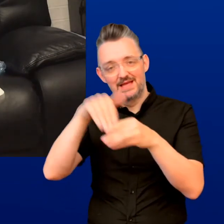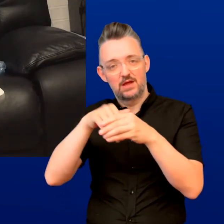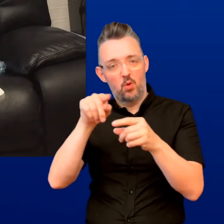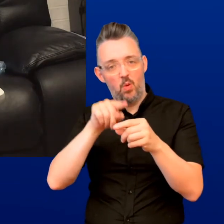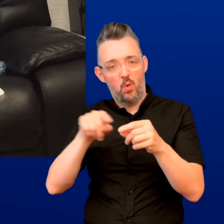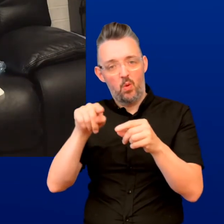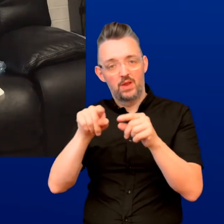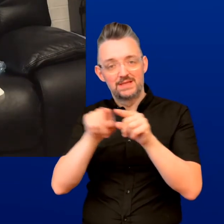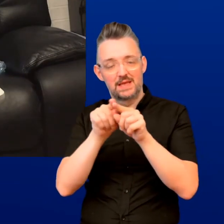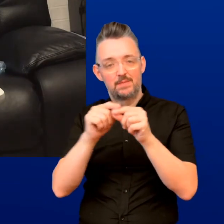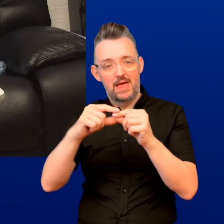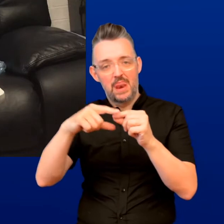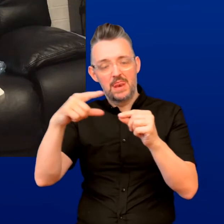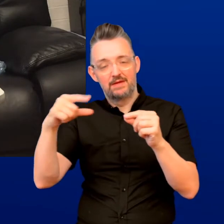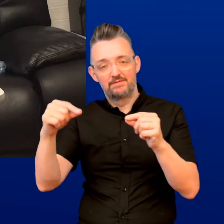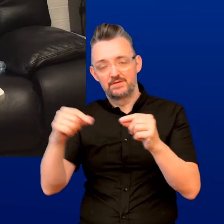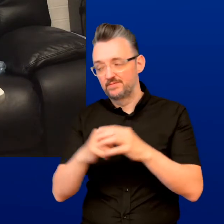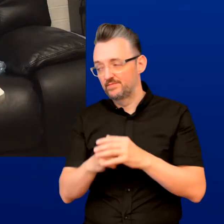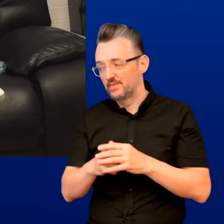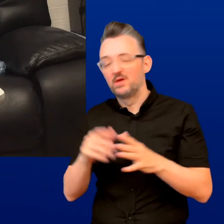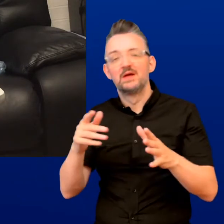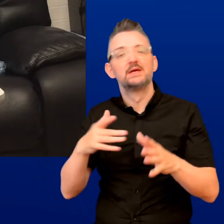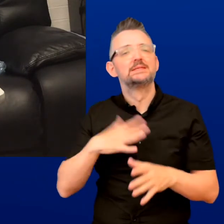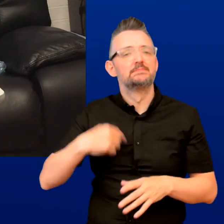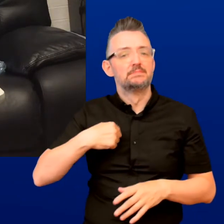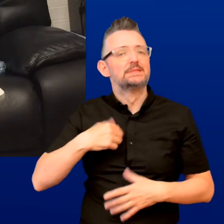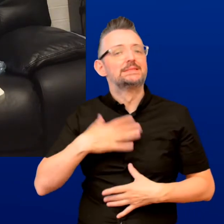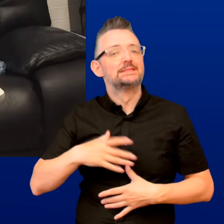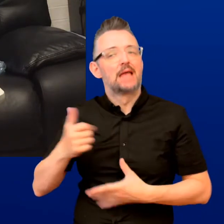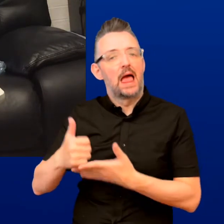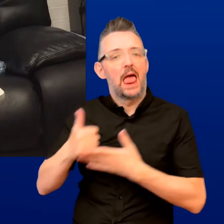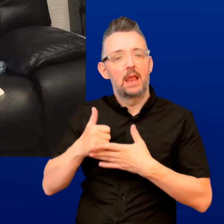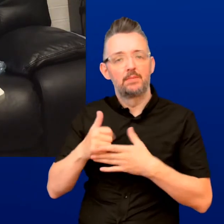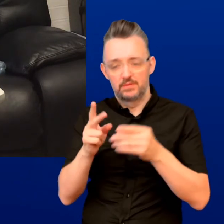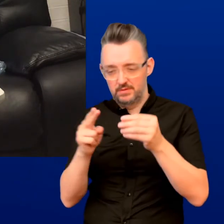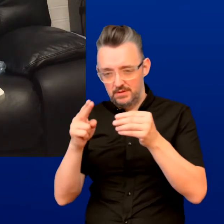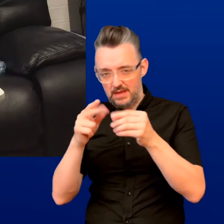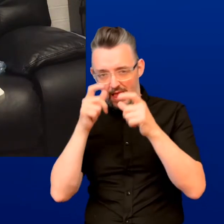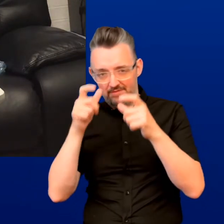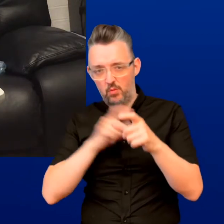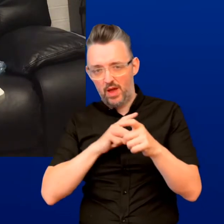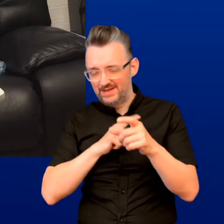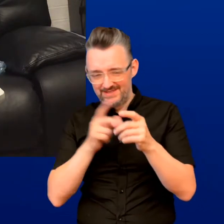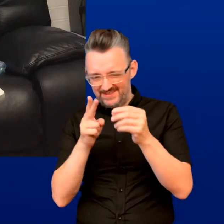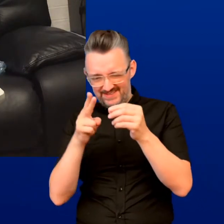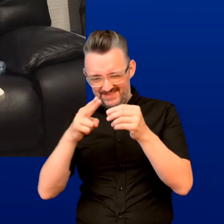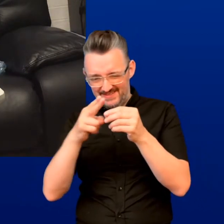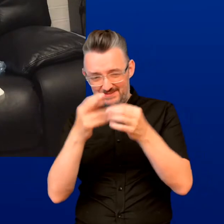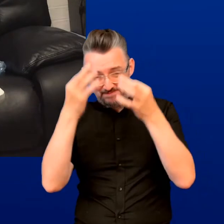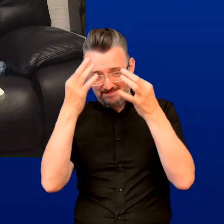a leaf shape. I had to get a little bit of help to trim the edges because I couldn't cut it exact.